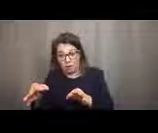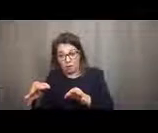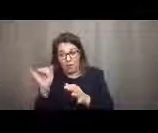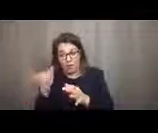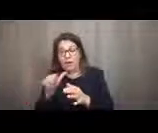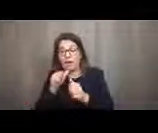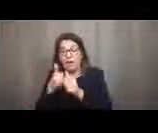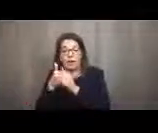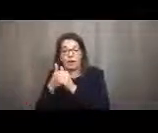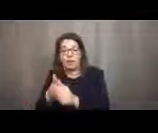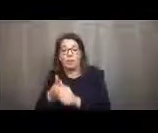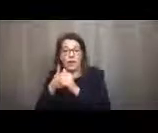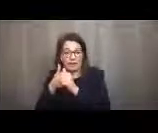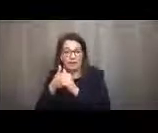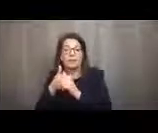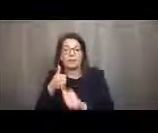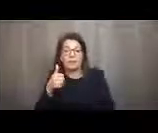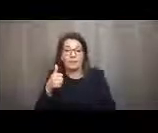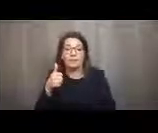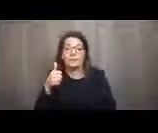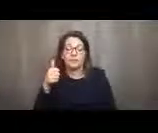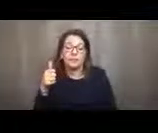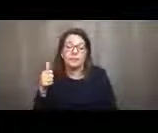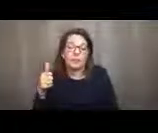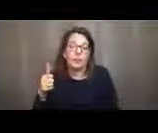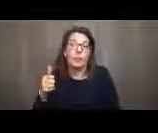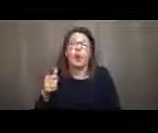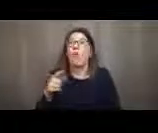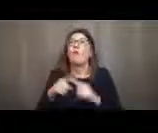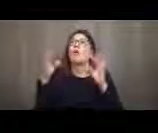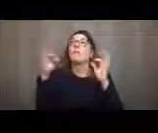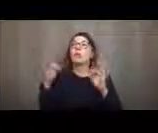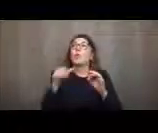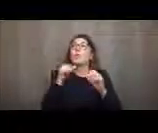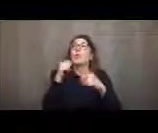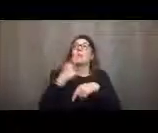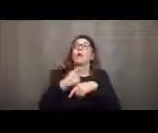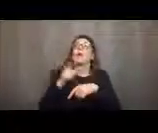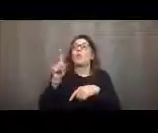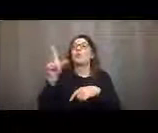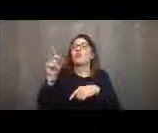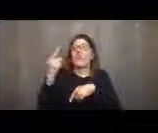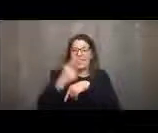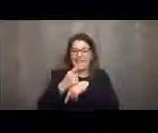120 days from determining noncompliance to complete that Retrospective Review.